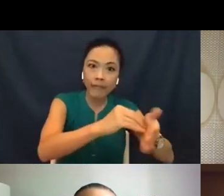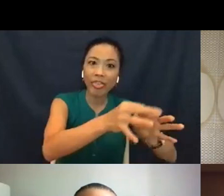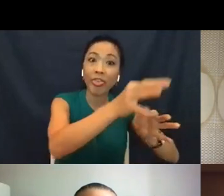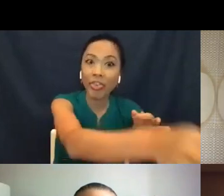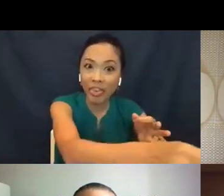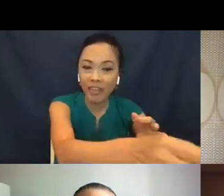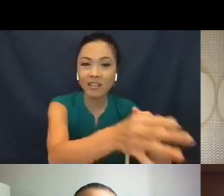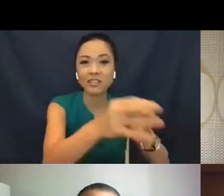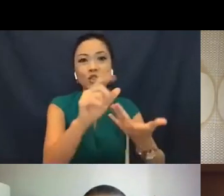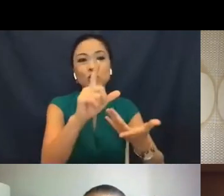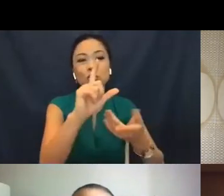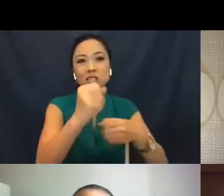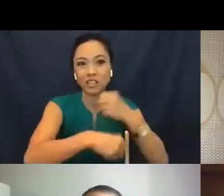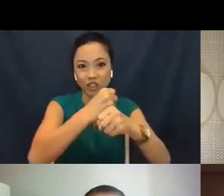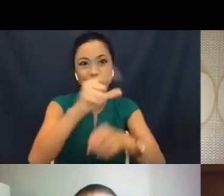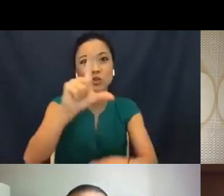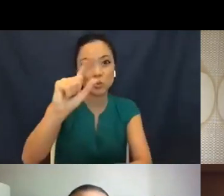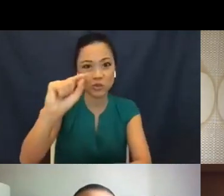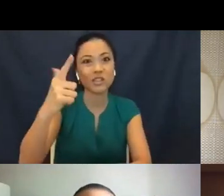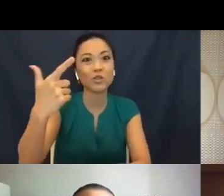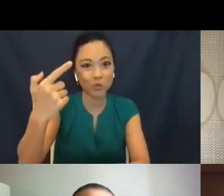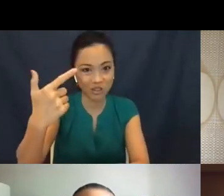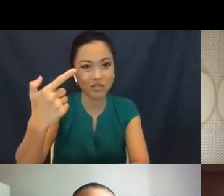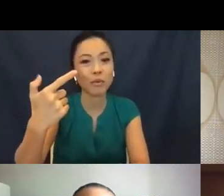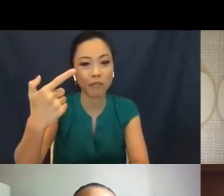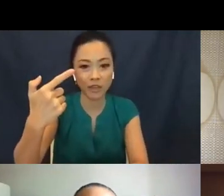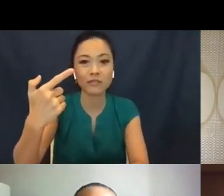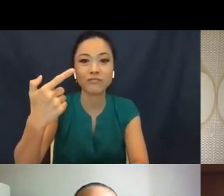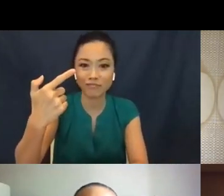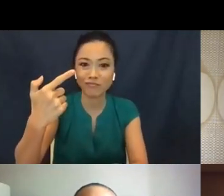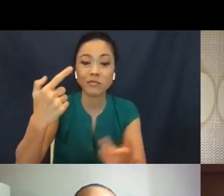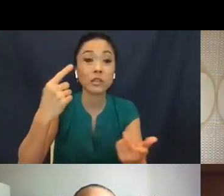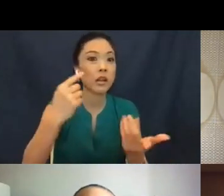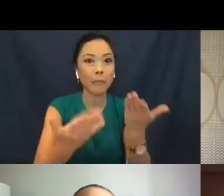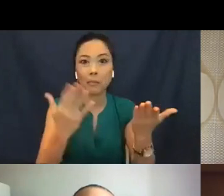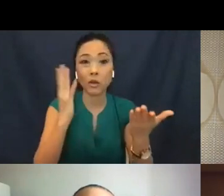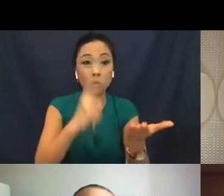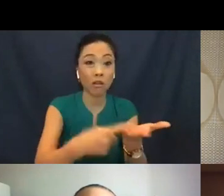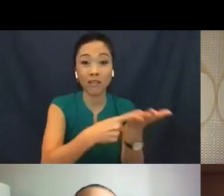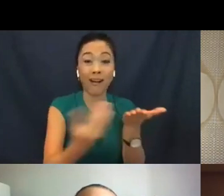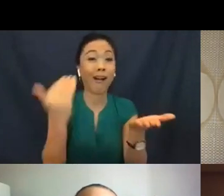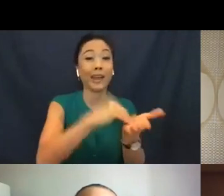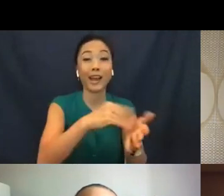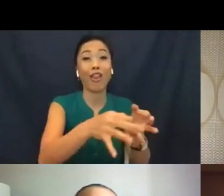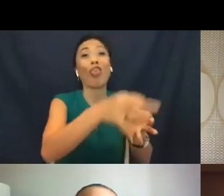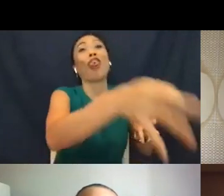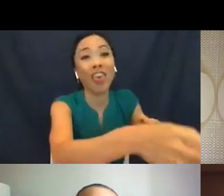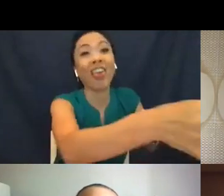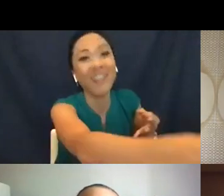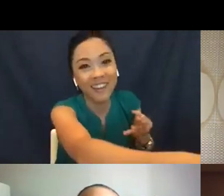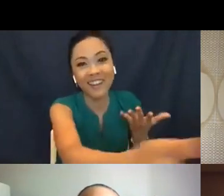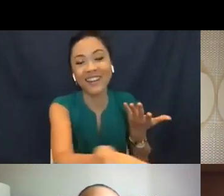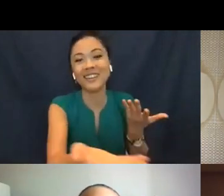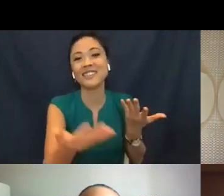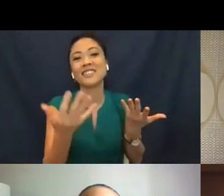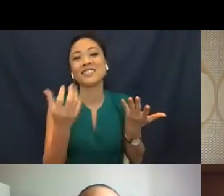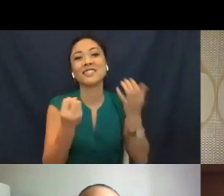that need to happen about pushing even further into 21, but I am really interested in sort